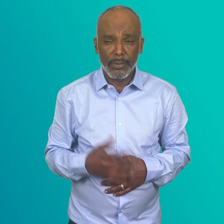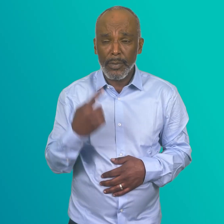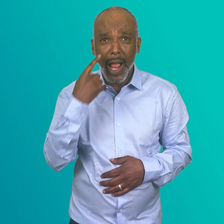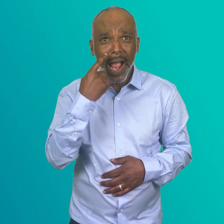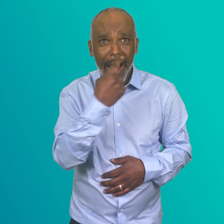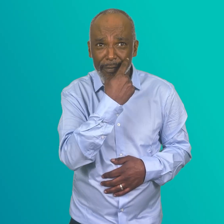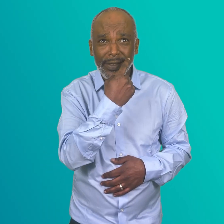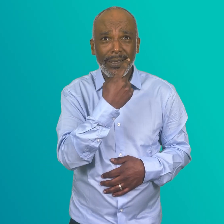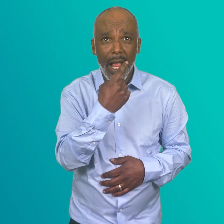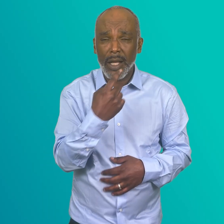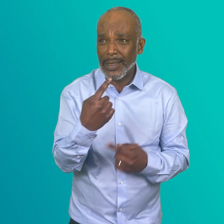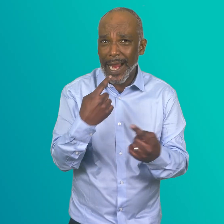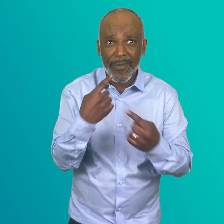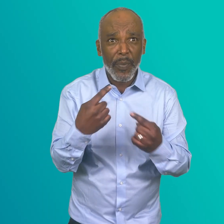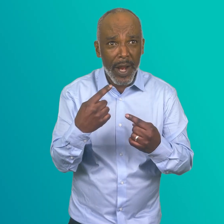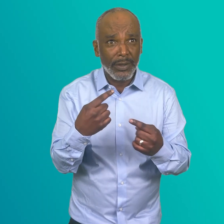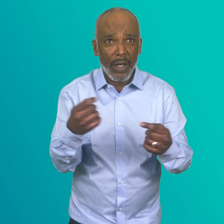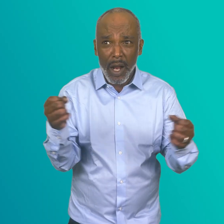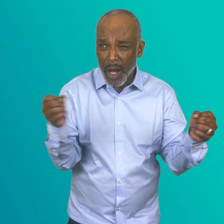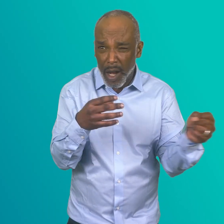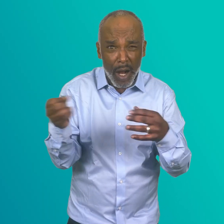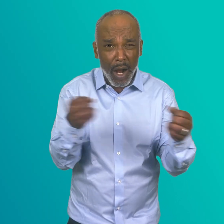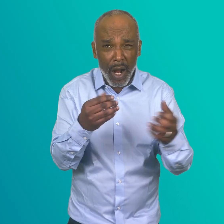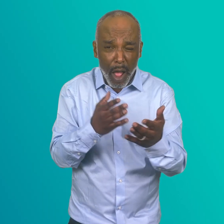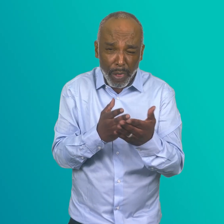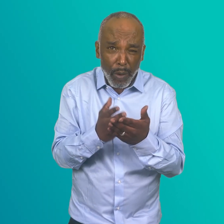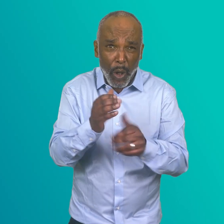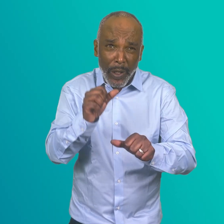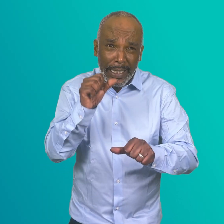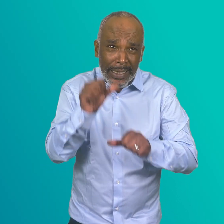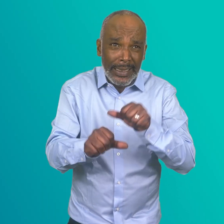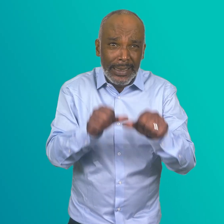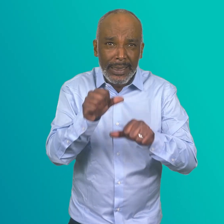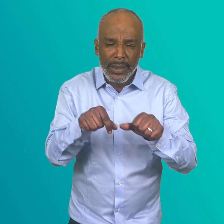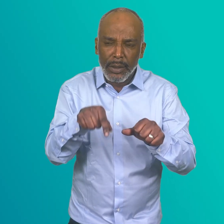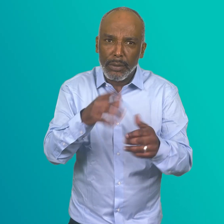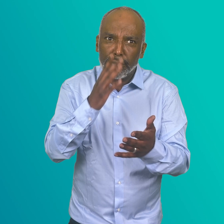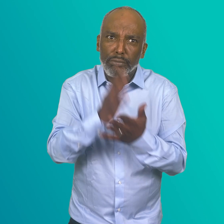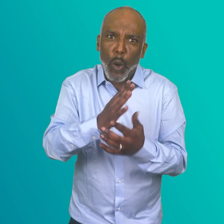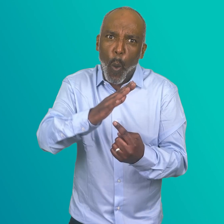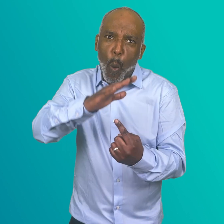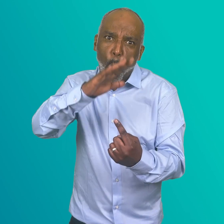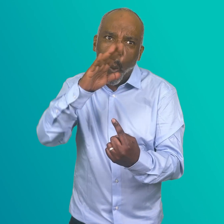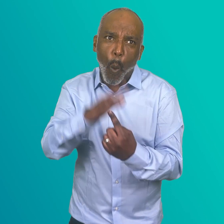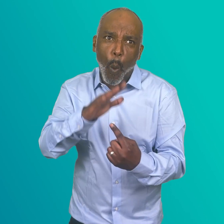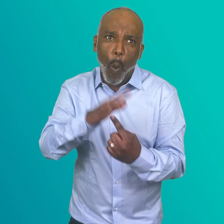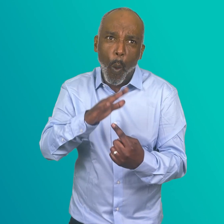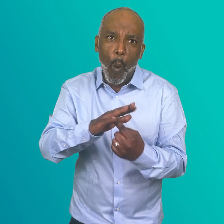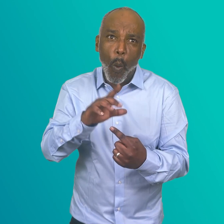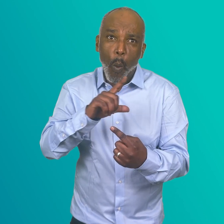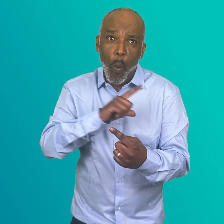The evidence and insight received through this process will play an important role